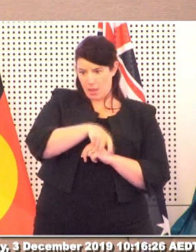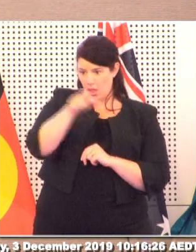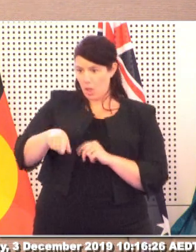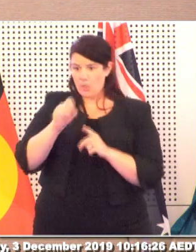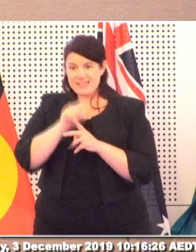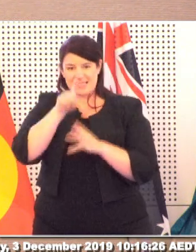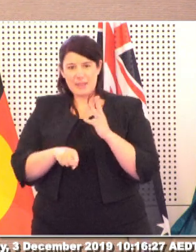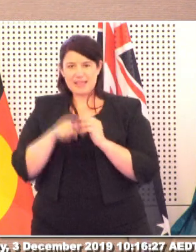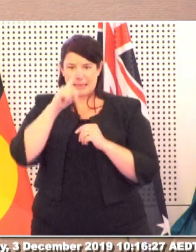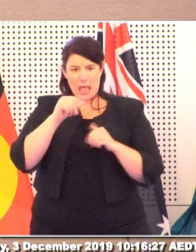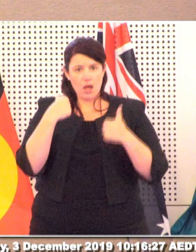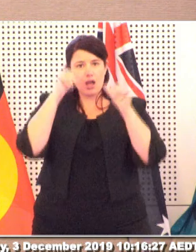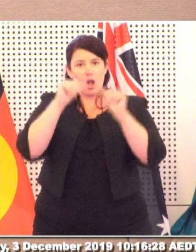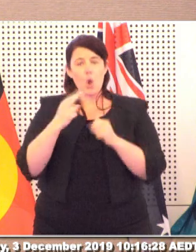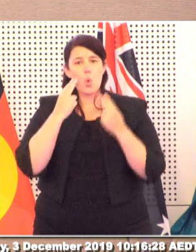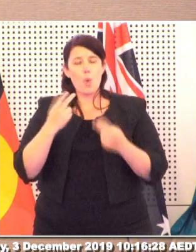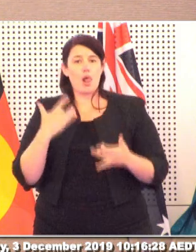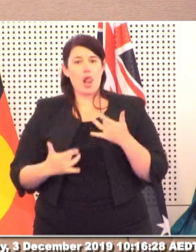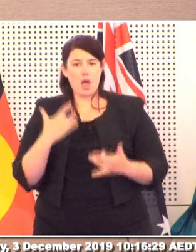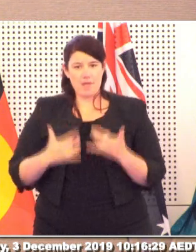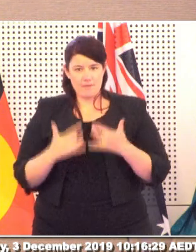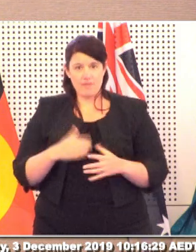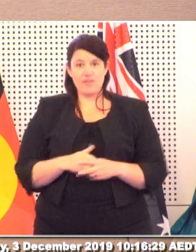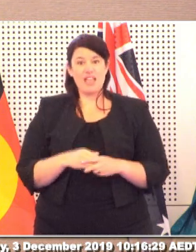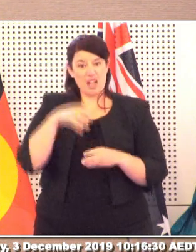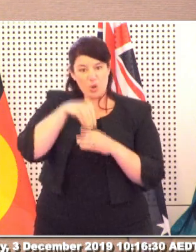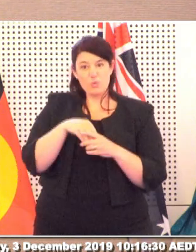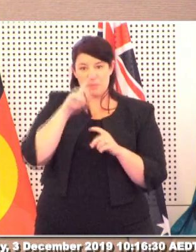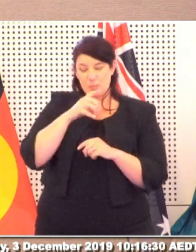including people with intellectual disability, should experience the same